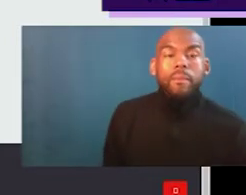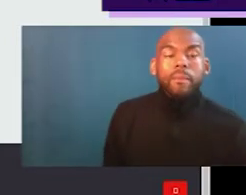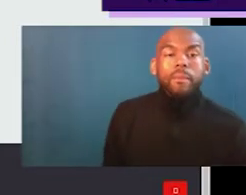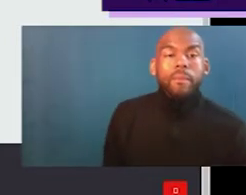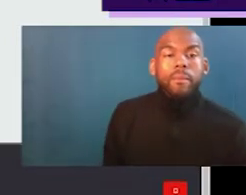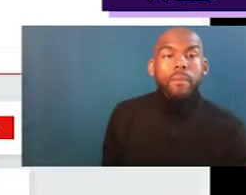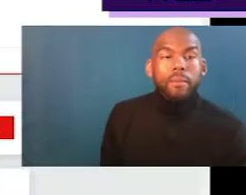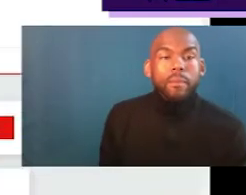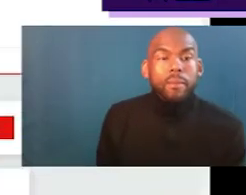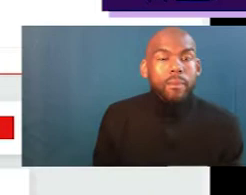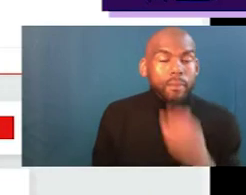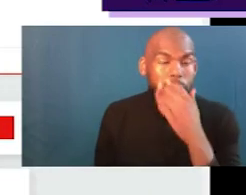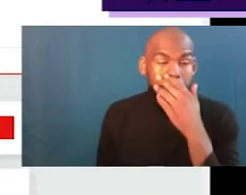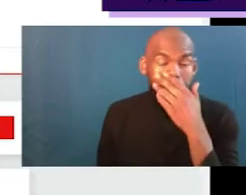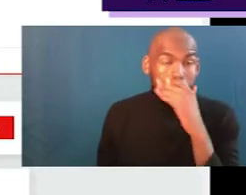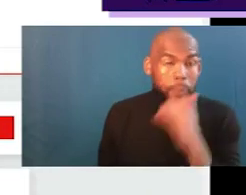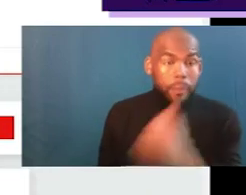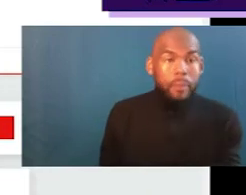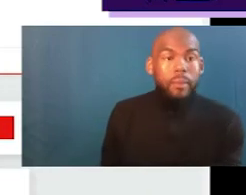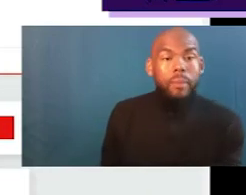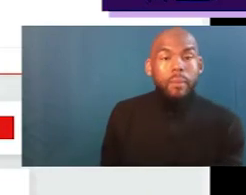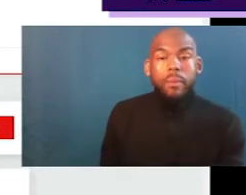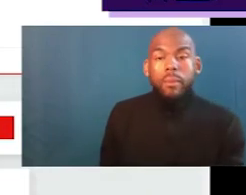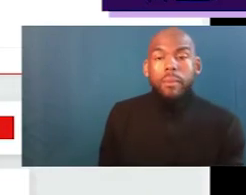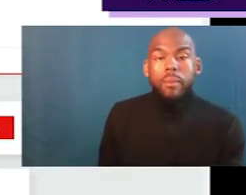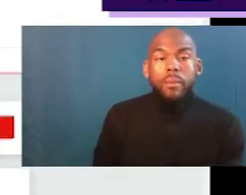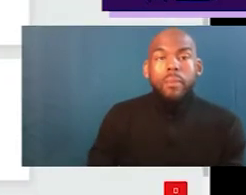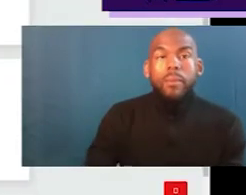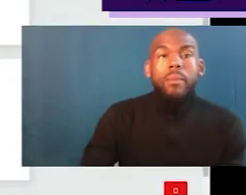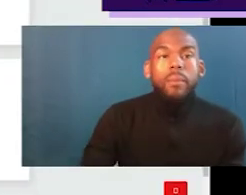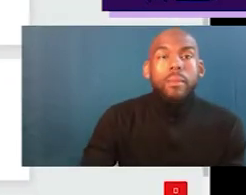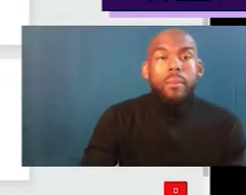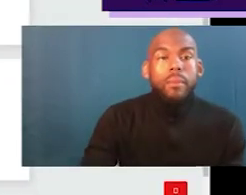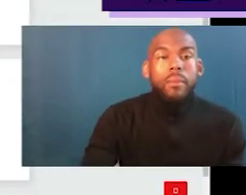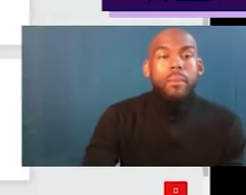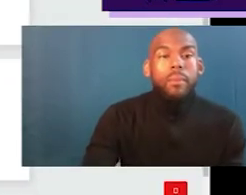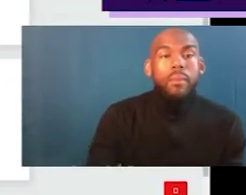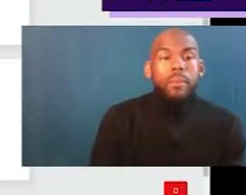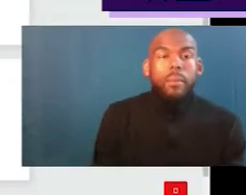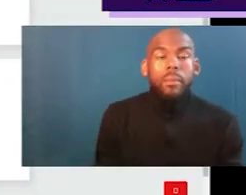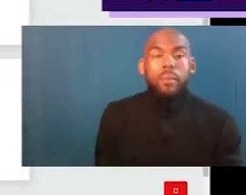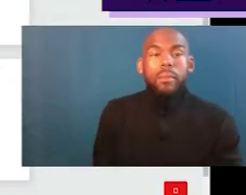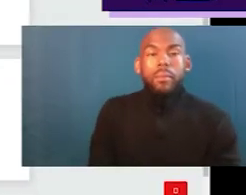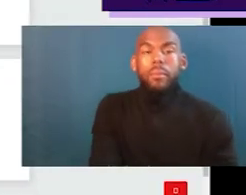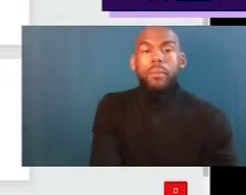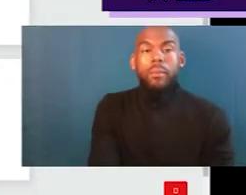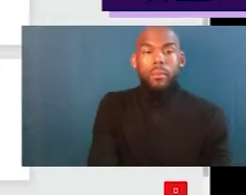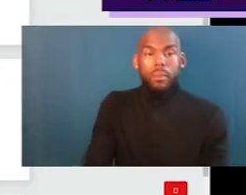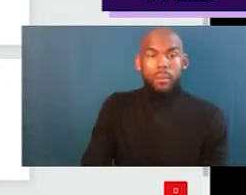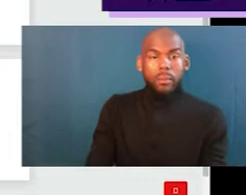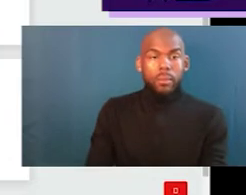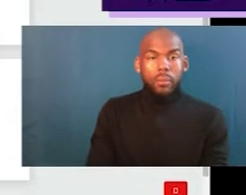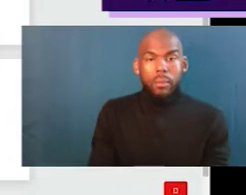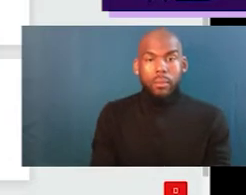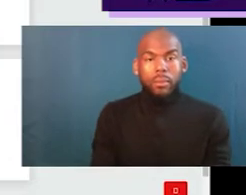main region, add cart. Cart. Soap dispenser quantity, enter main region two.